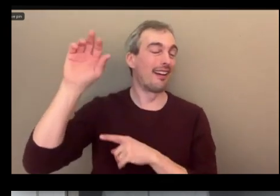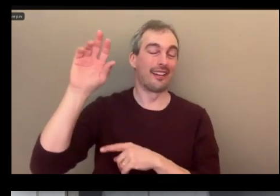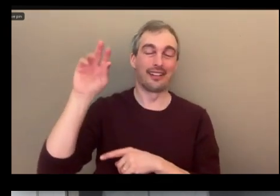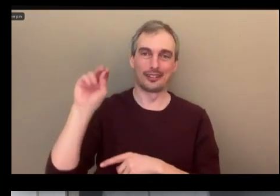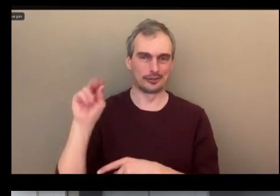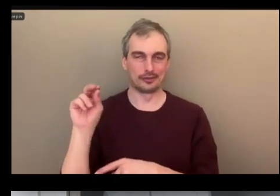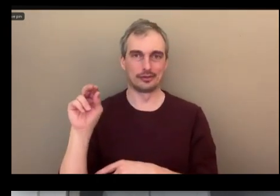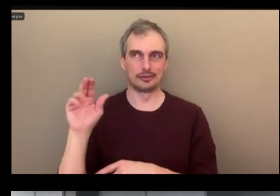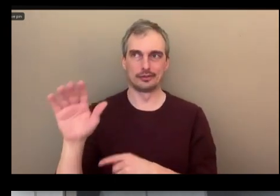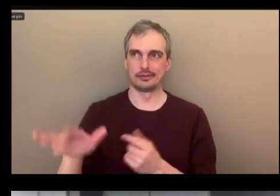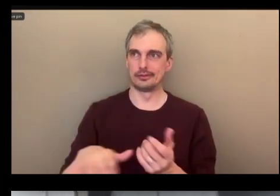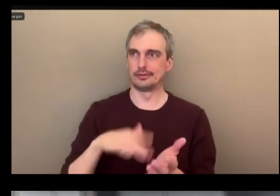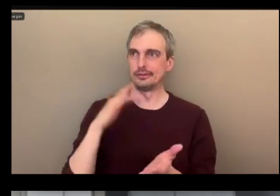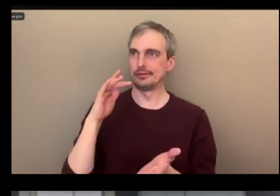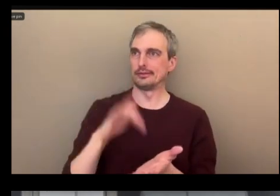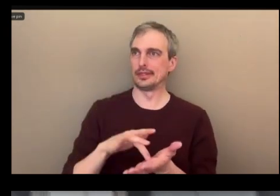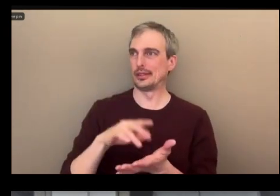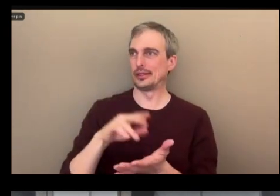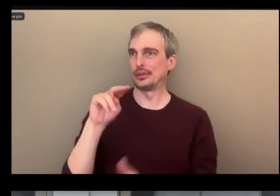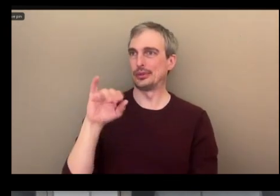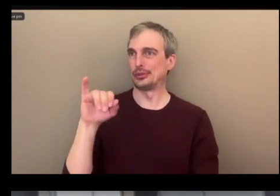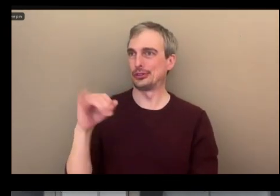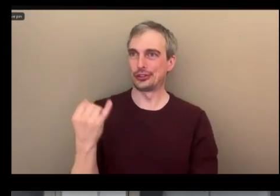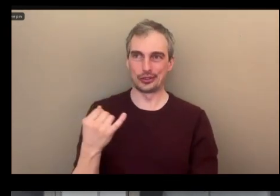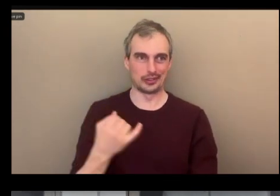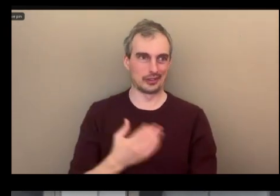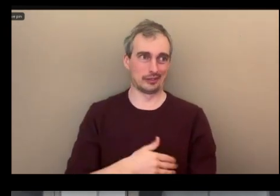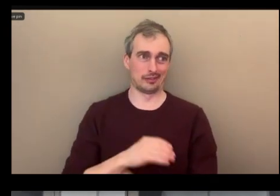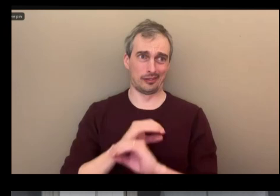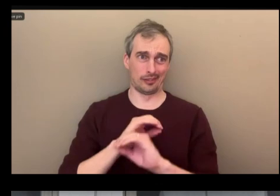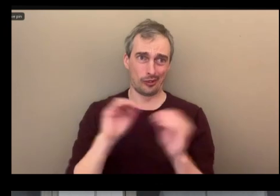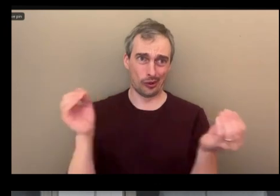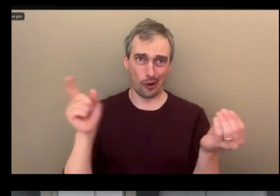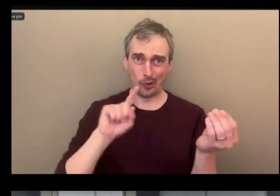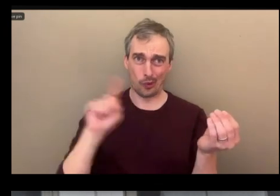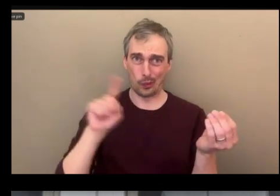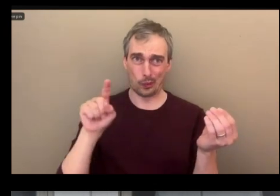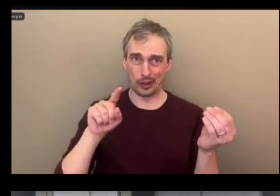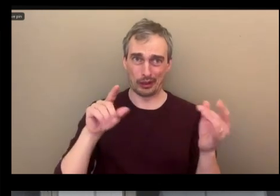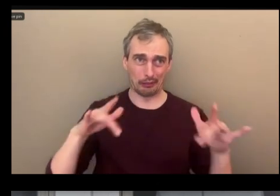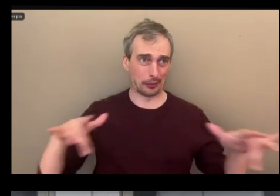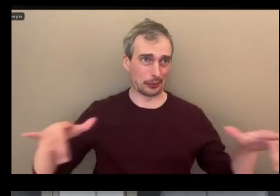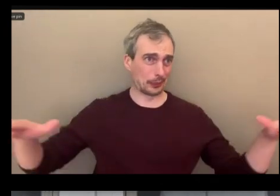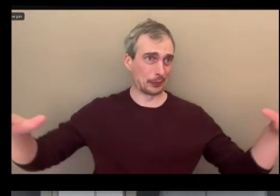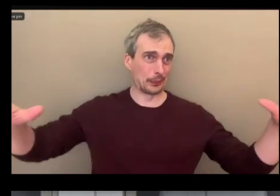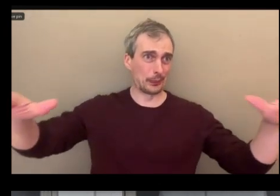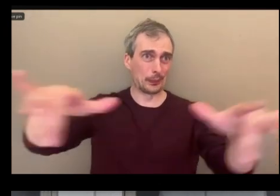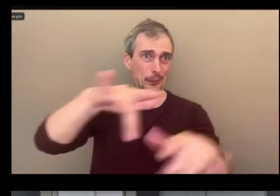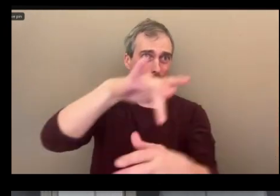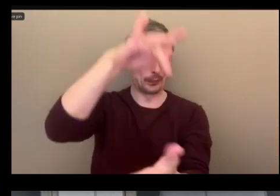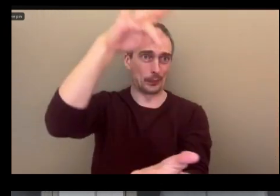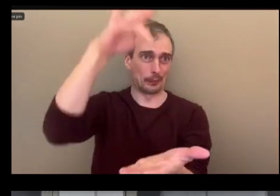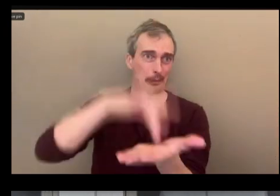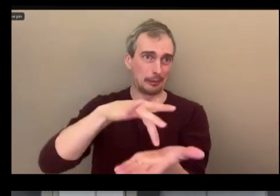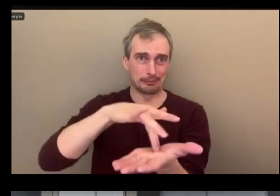Pretty much nowhere in New Jersey. It's not at the beach. It's not in the mountains. It's not by Newark, where the airport is.